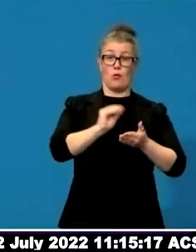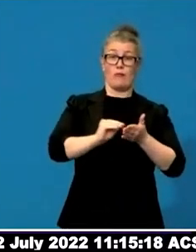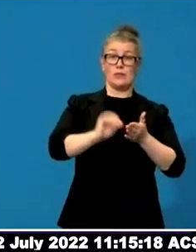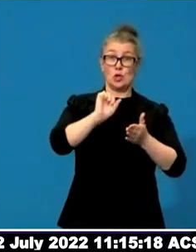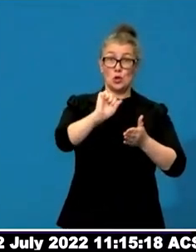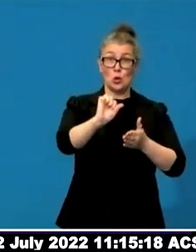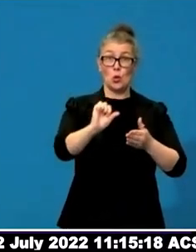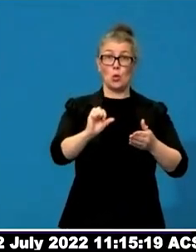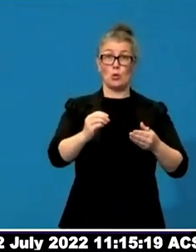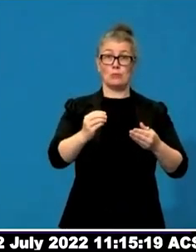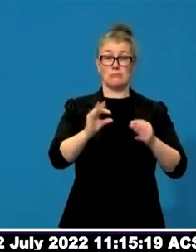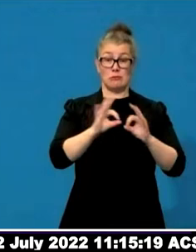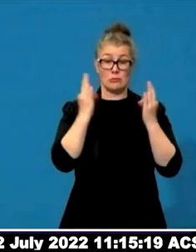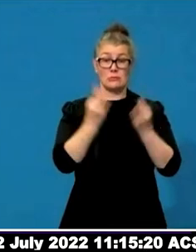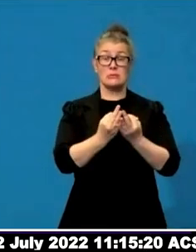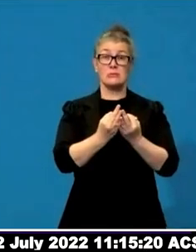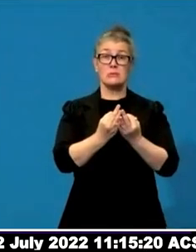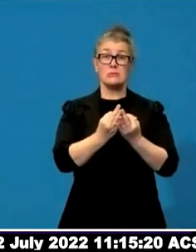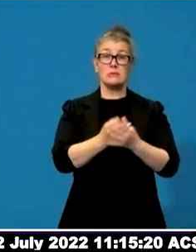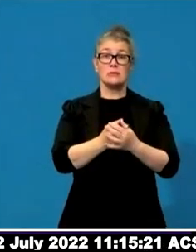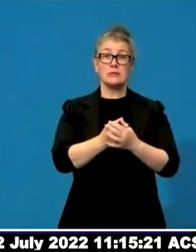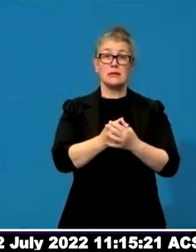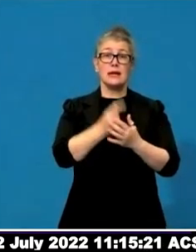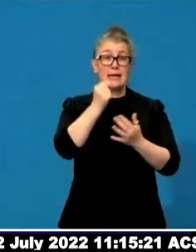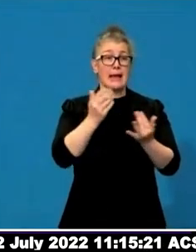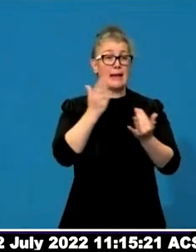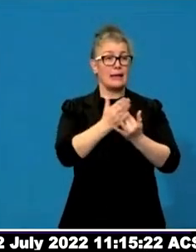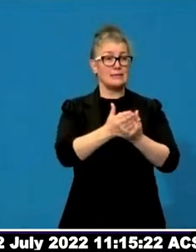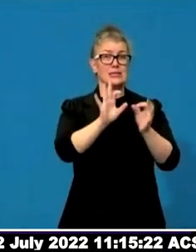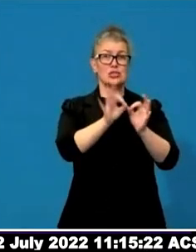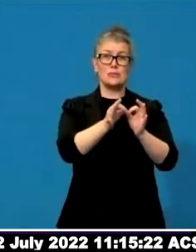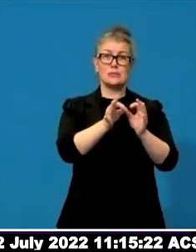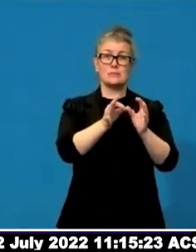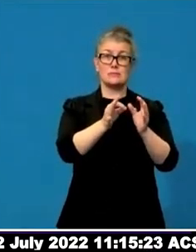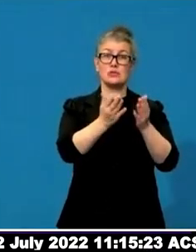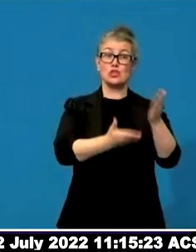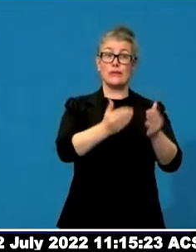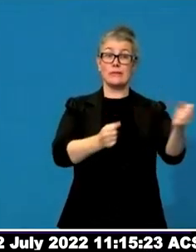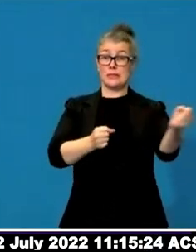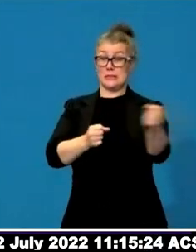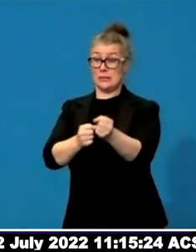the quality of that interaction, that communication, is improved immeasurably? Yes, that's correct.